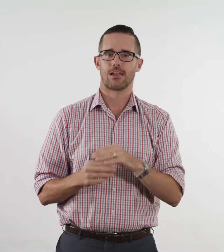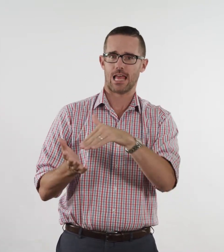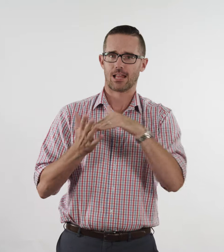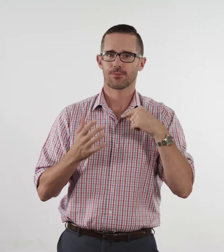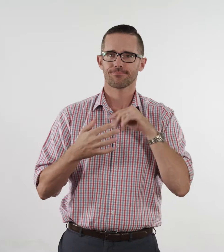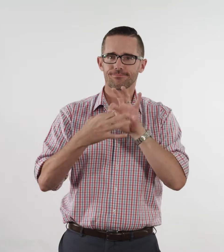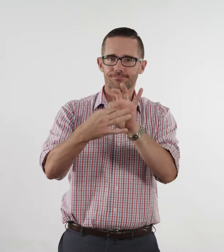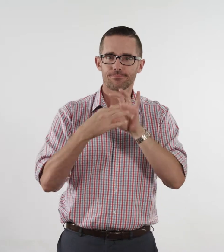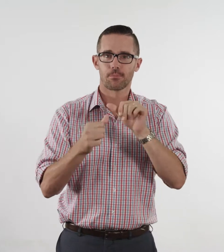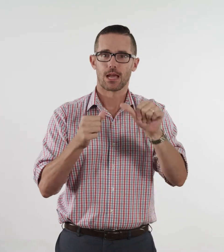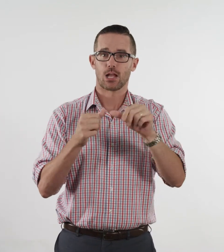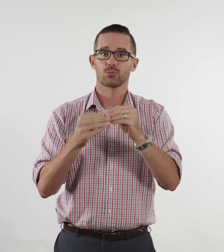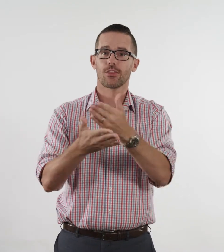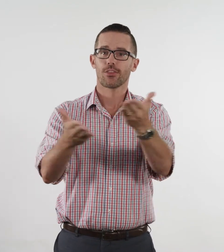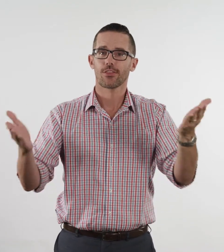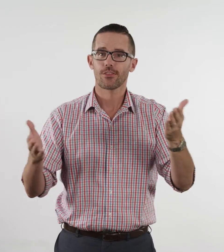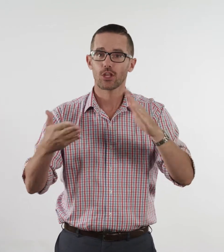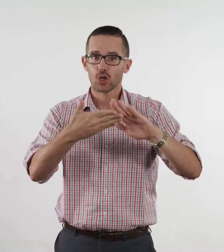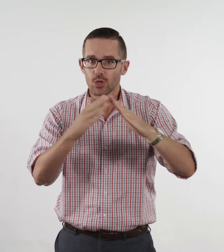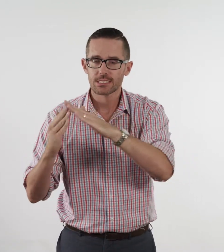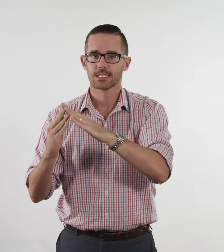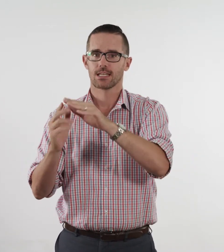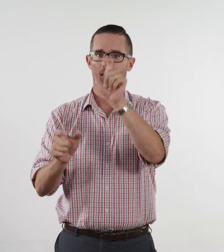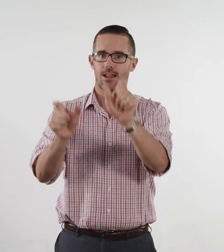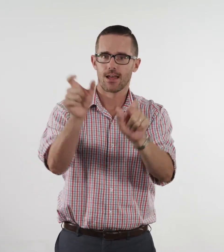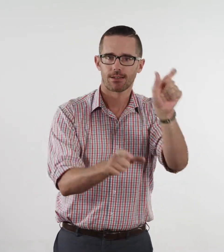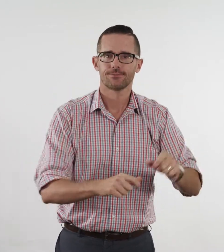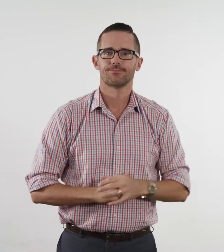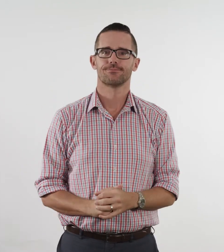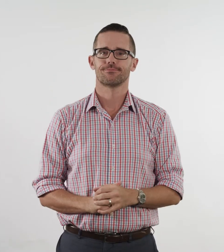and how we connect with our community, clients and partners.